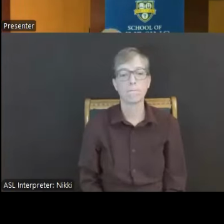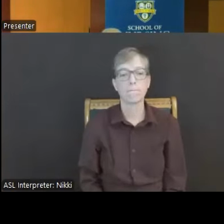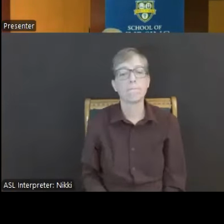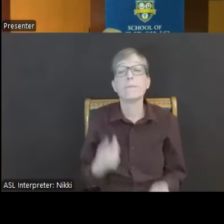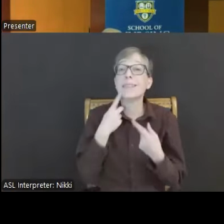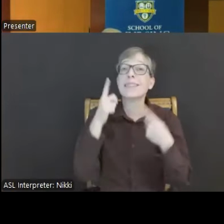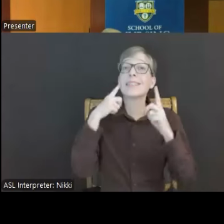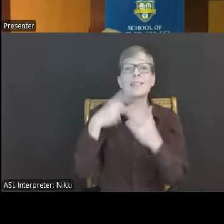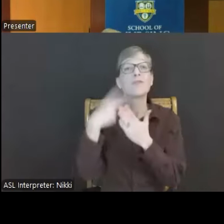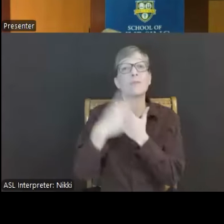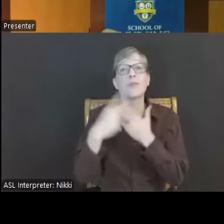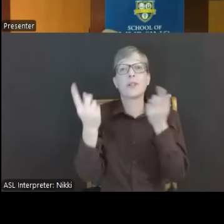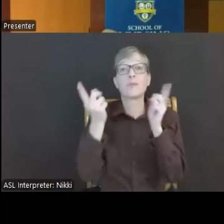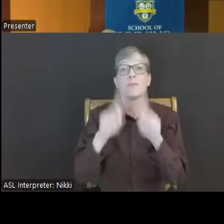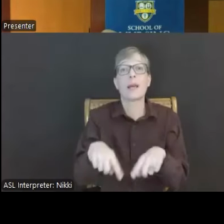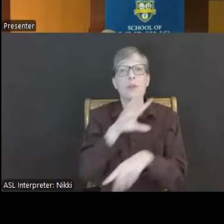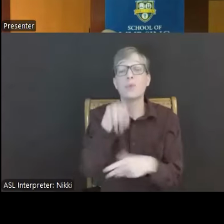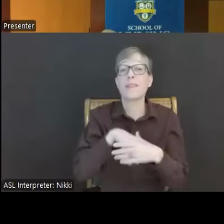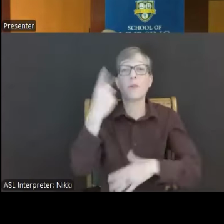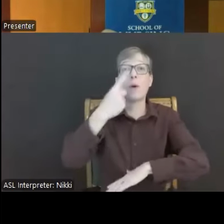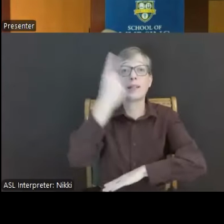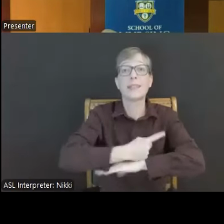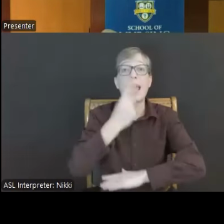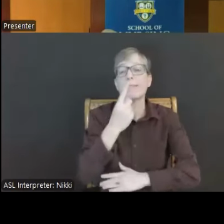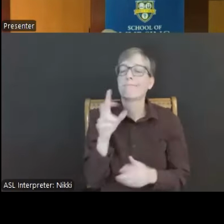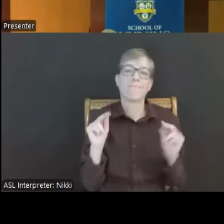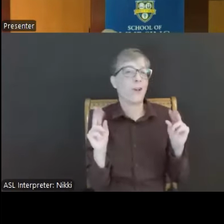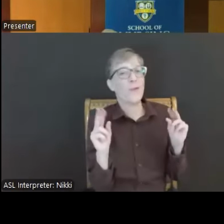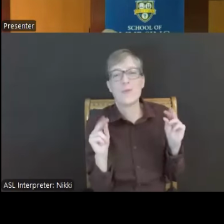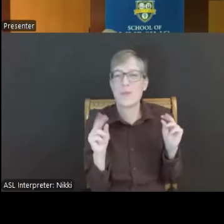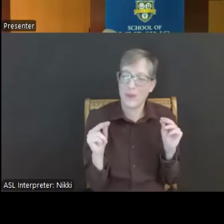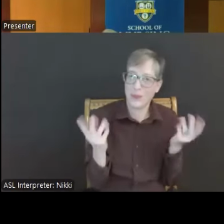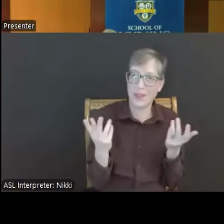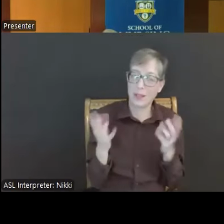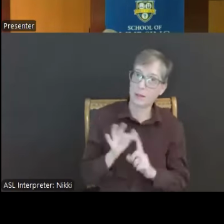Medical Center uh you really have to kind of have the Long View and so I thought it would